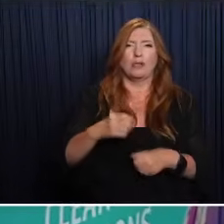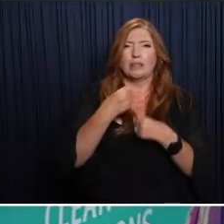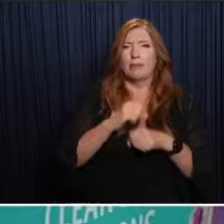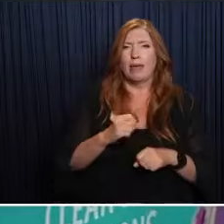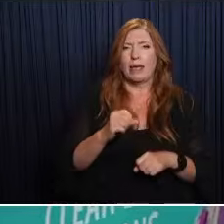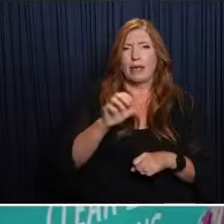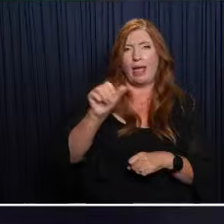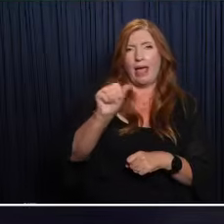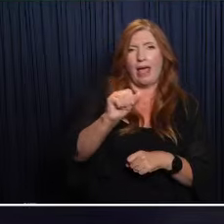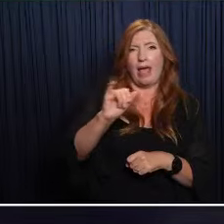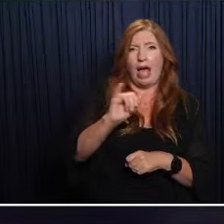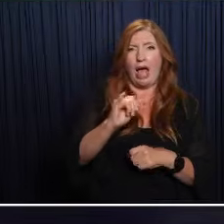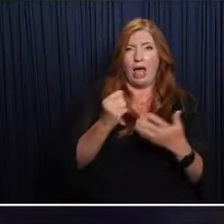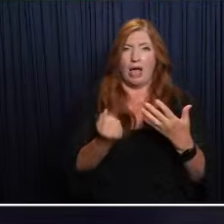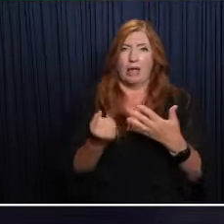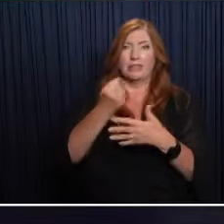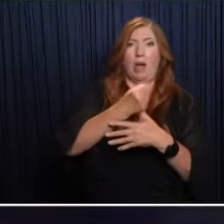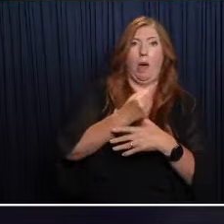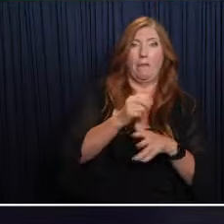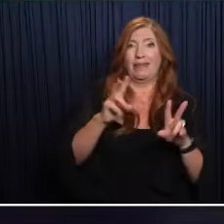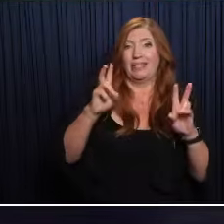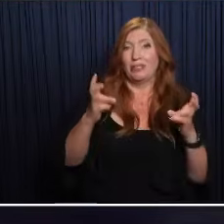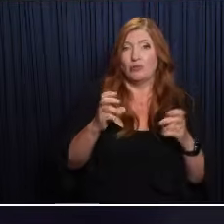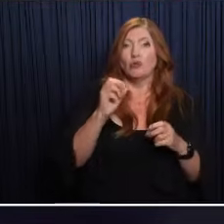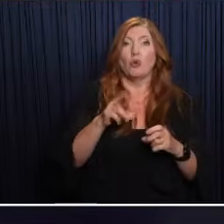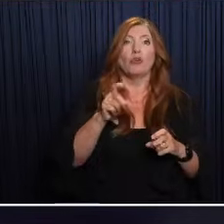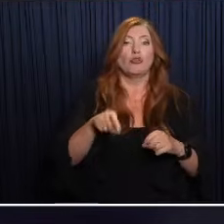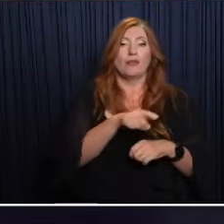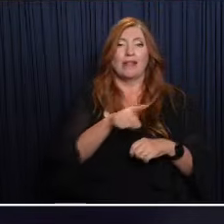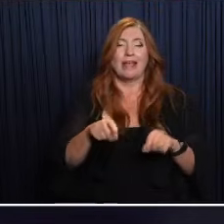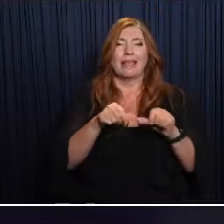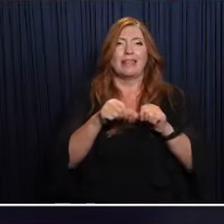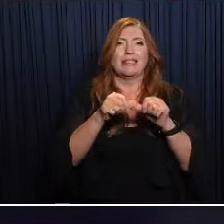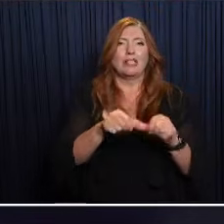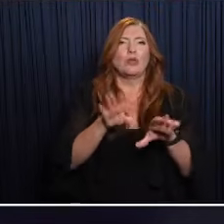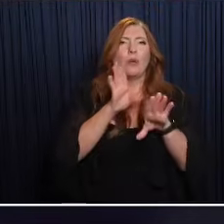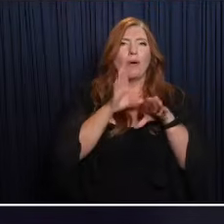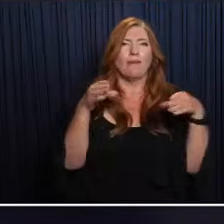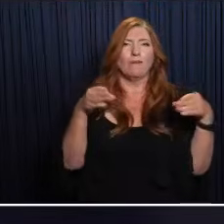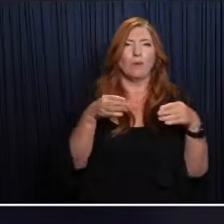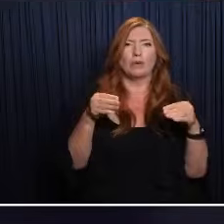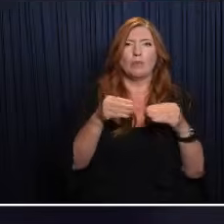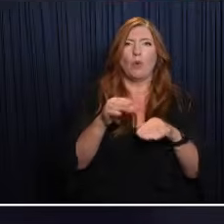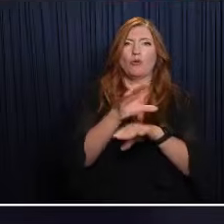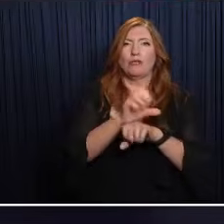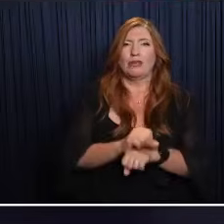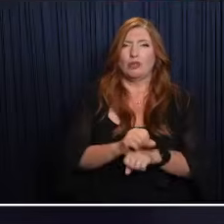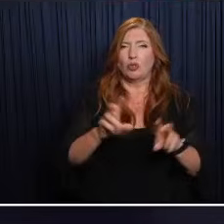INTELLIGENCE, CYBERSECURITY COMES UP IN CONVERSATION. SHOULD CONGRESS BE MAKING